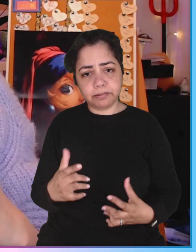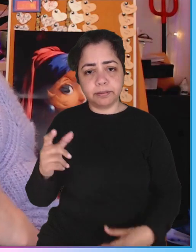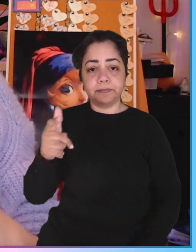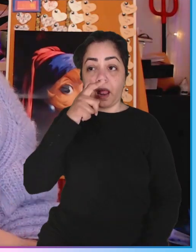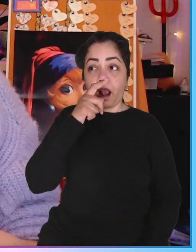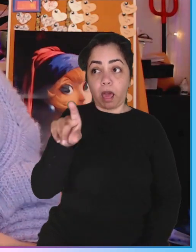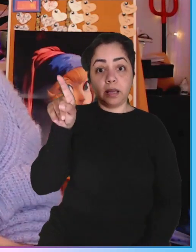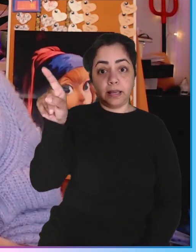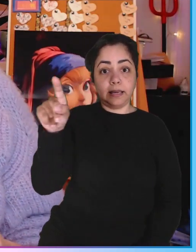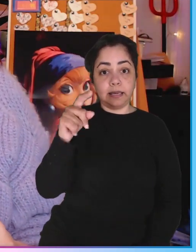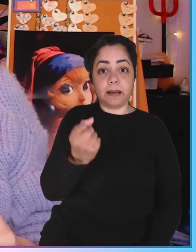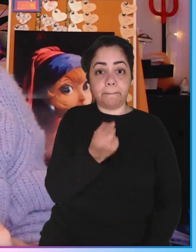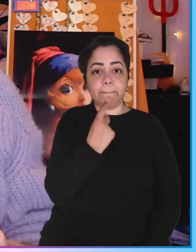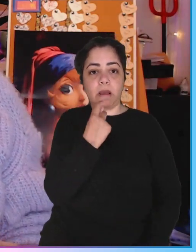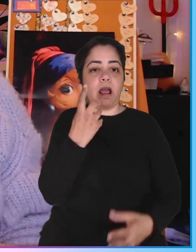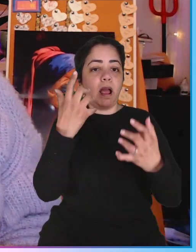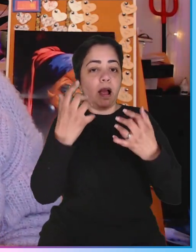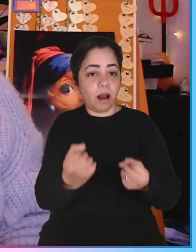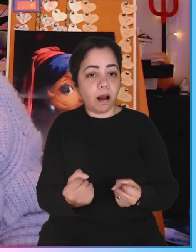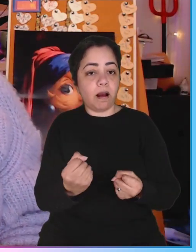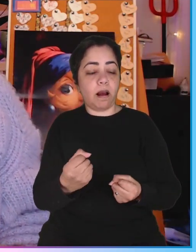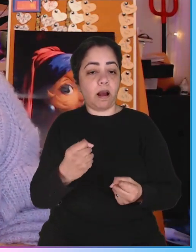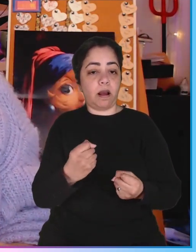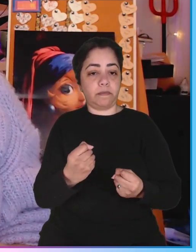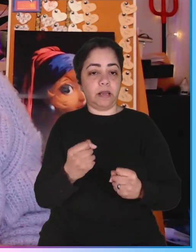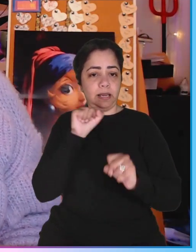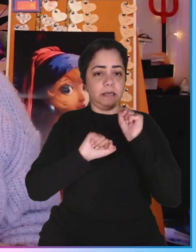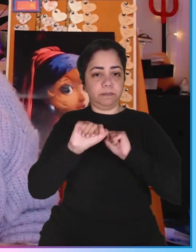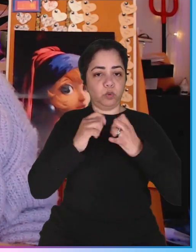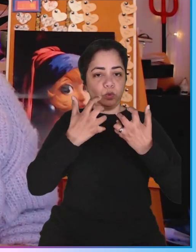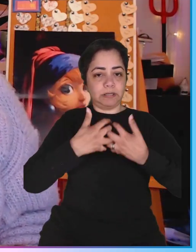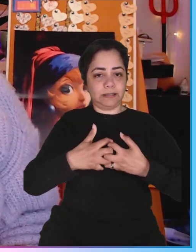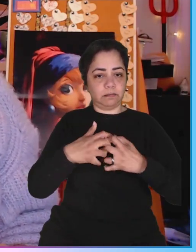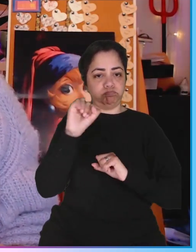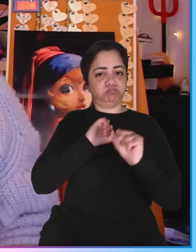I am lucky enough though to have medication that keeps my immune system at bay